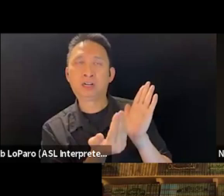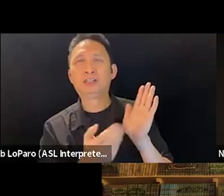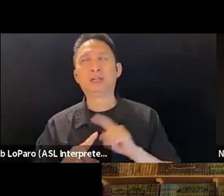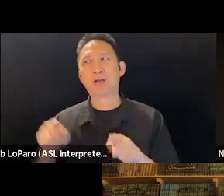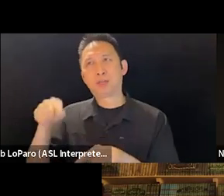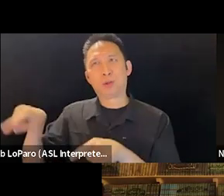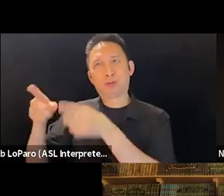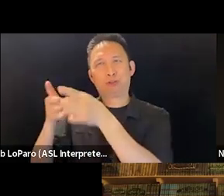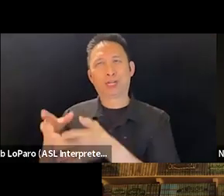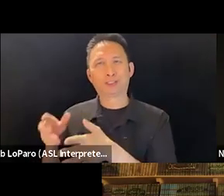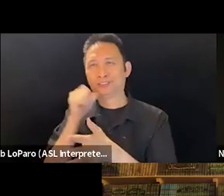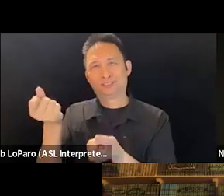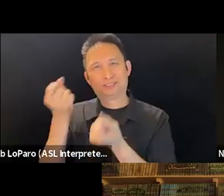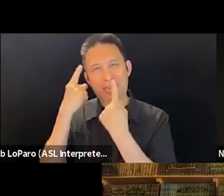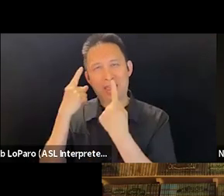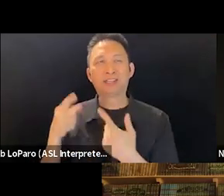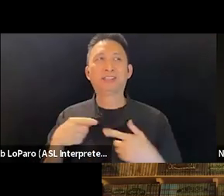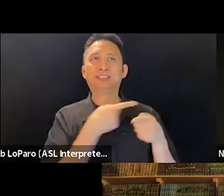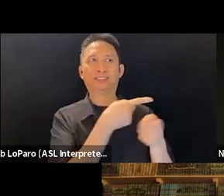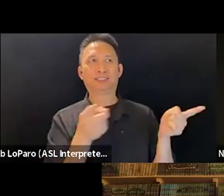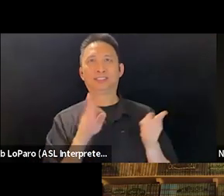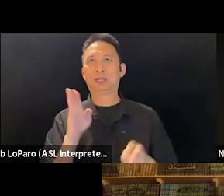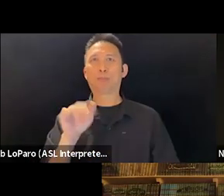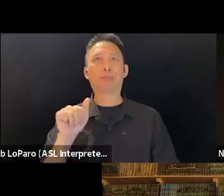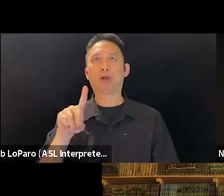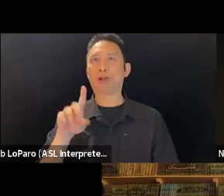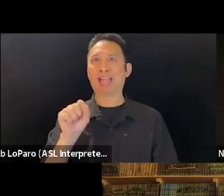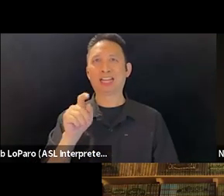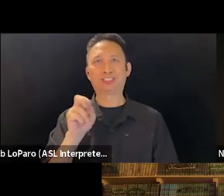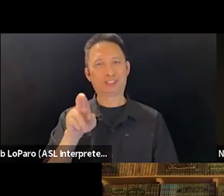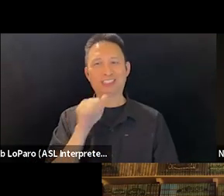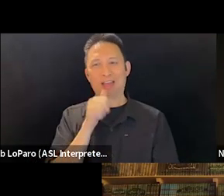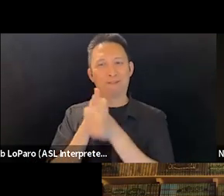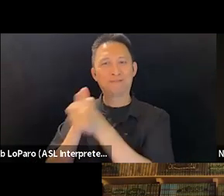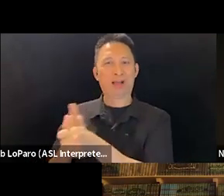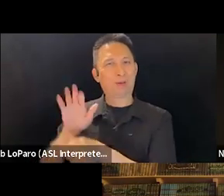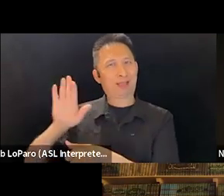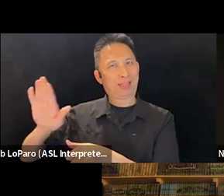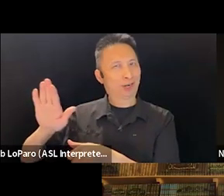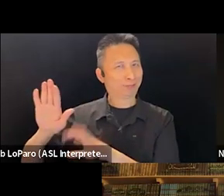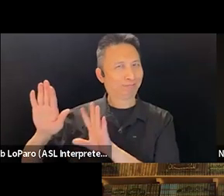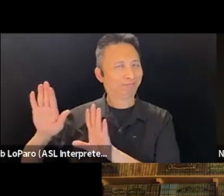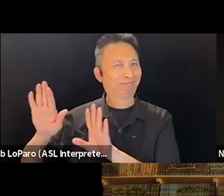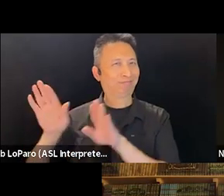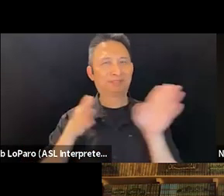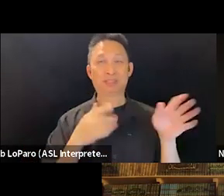that the broadcaster is not following it. I remember when I was a producer and a director